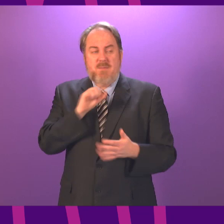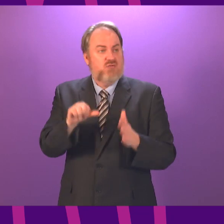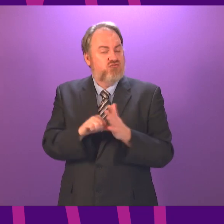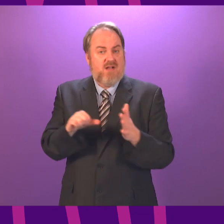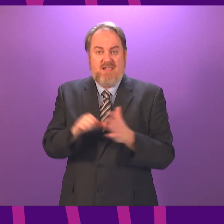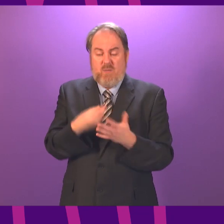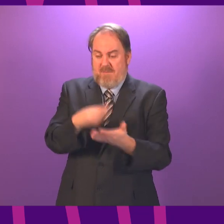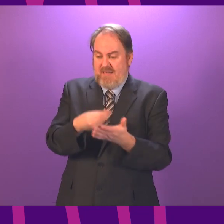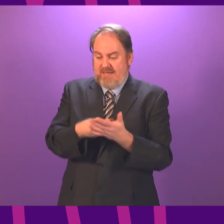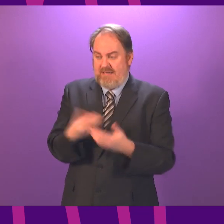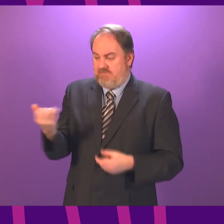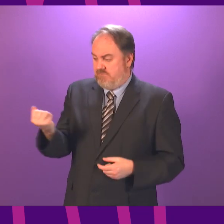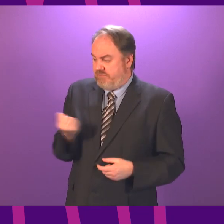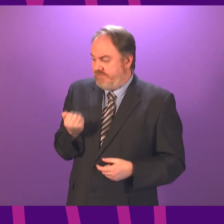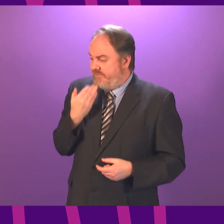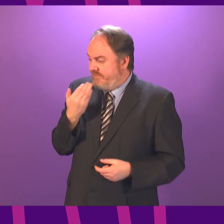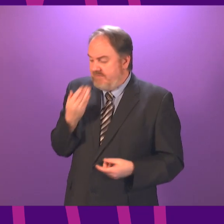are struggling to survive? The First Minister: I agree with that, but I do not think that